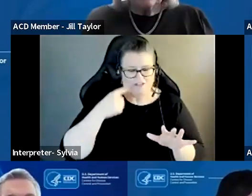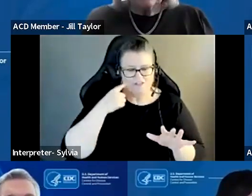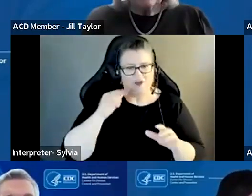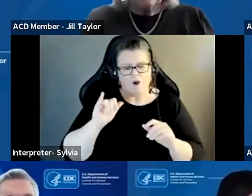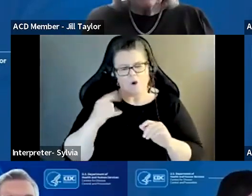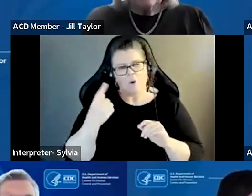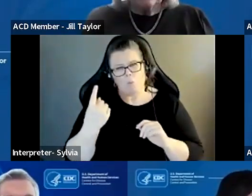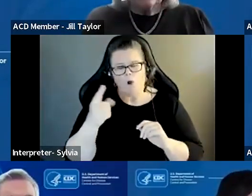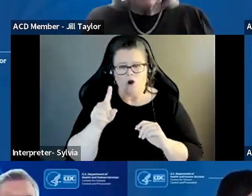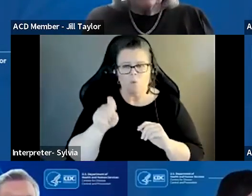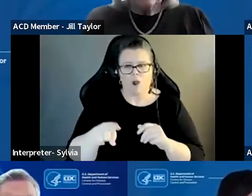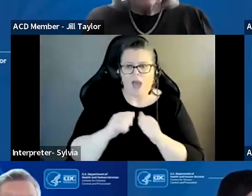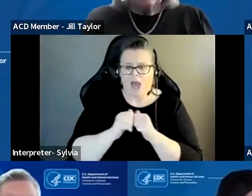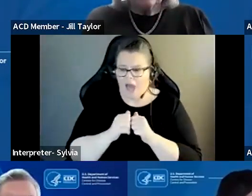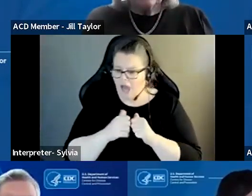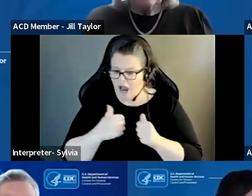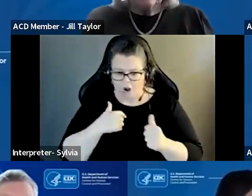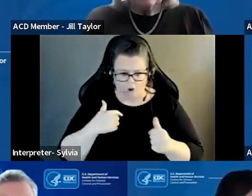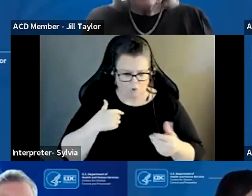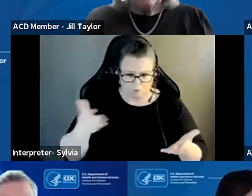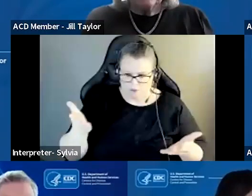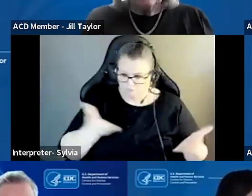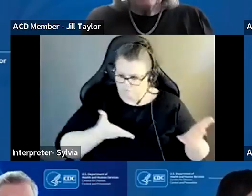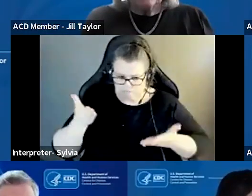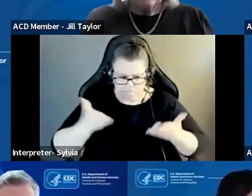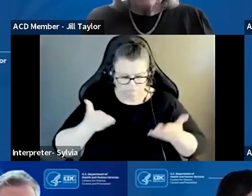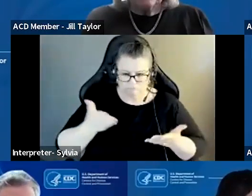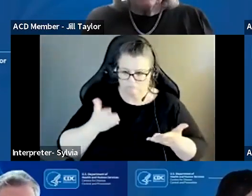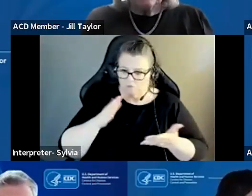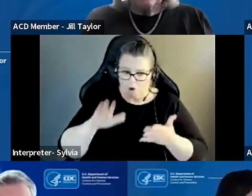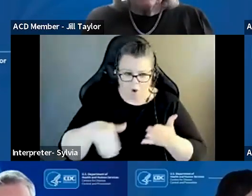"How do we leverage all these diverse information stats